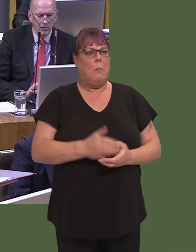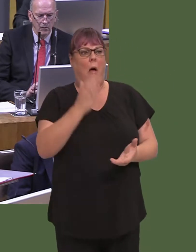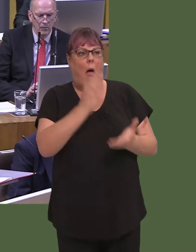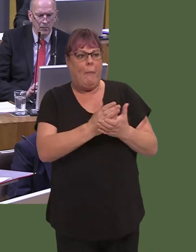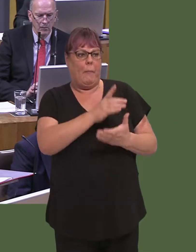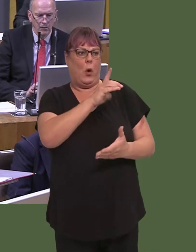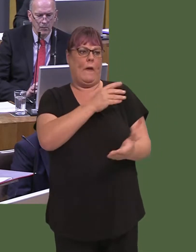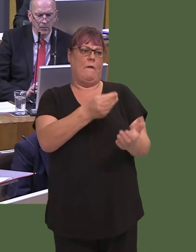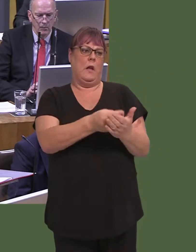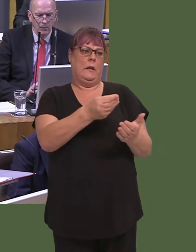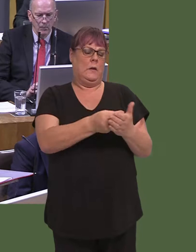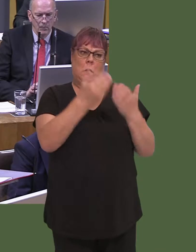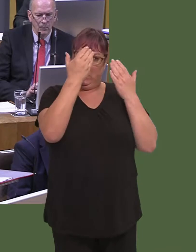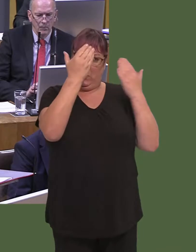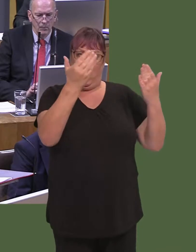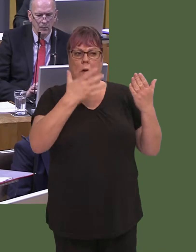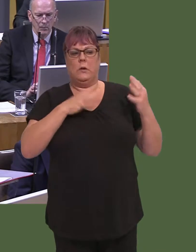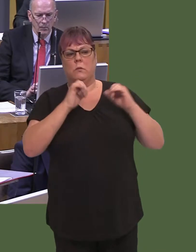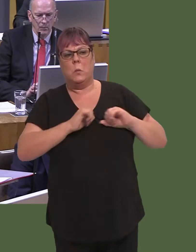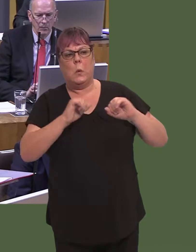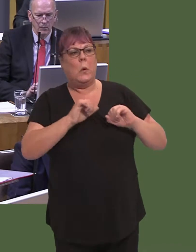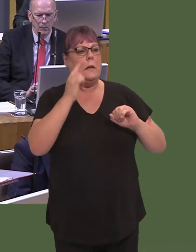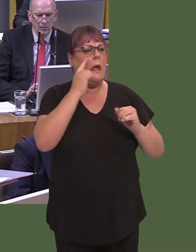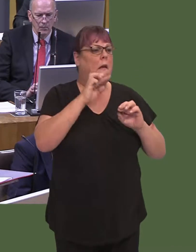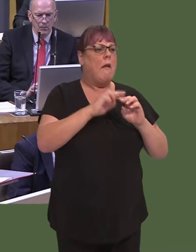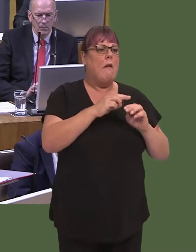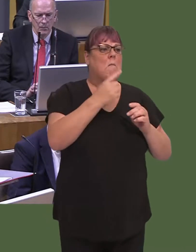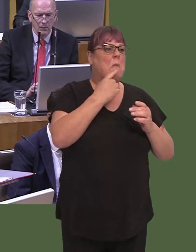few years and can therefore see whether this is a blip or whether it's a trend.